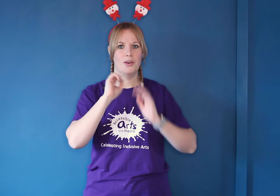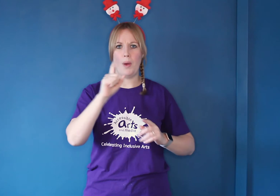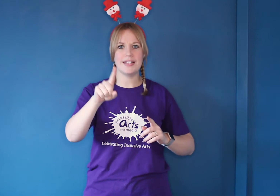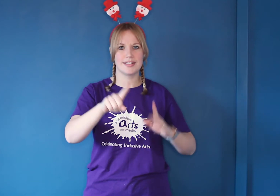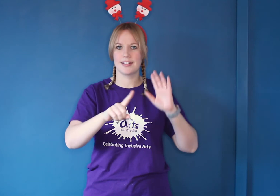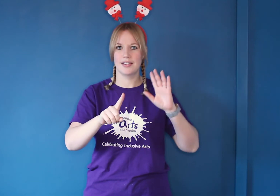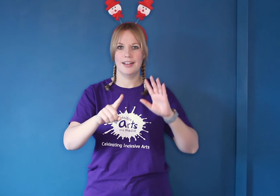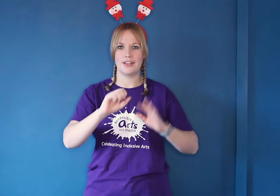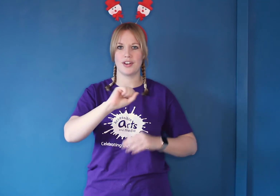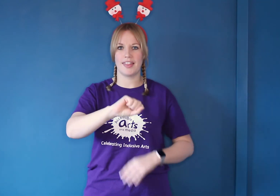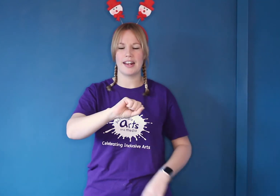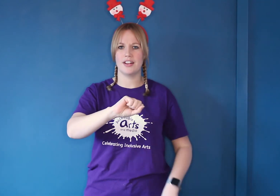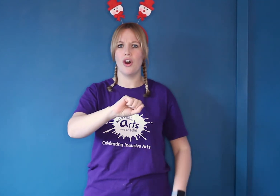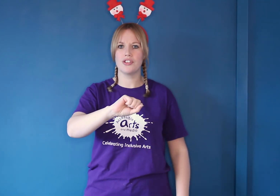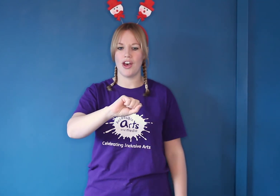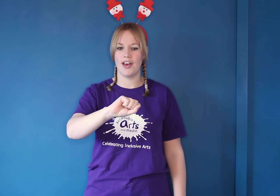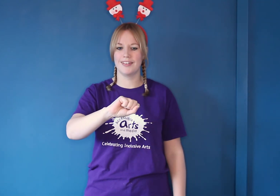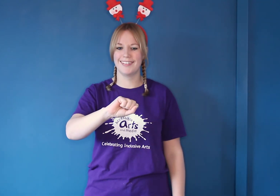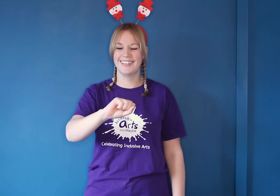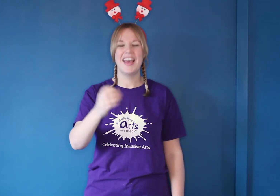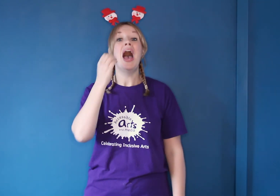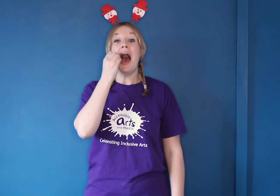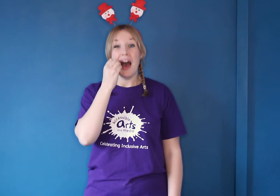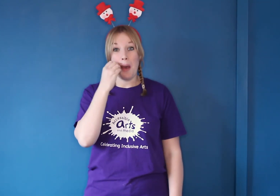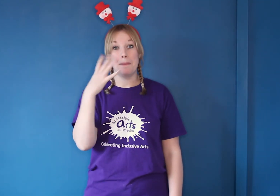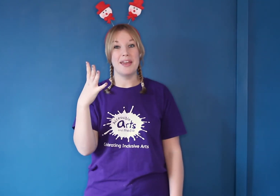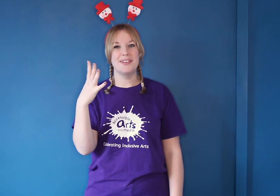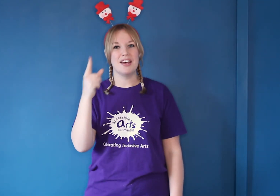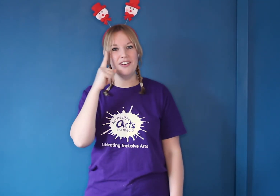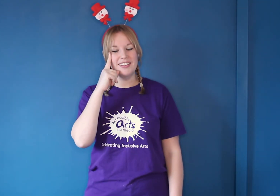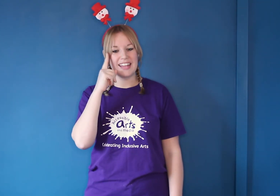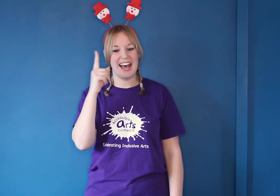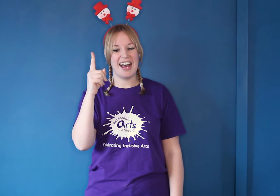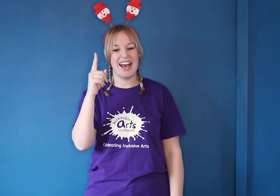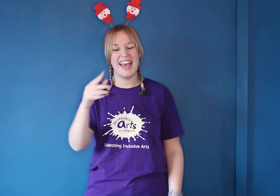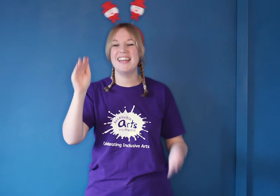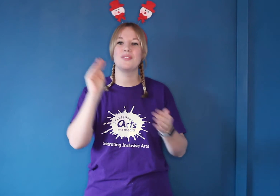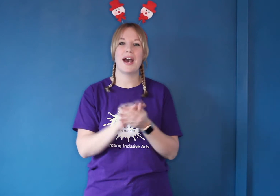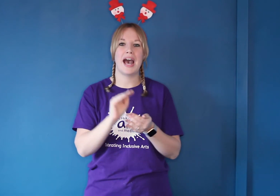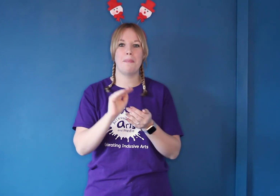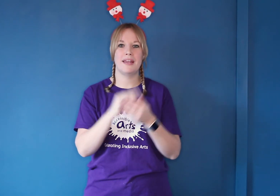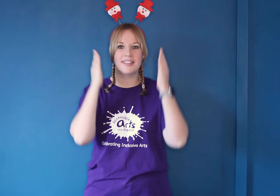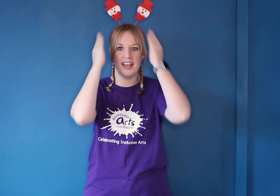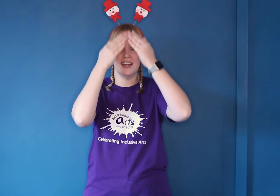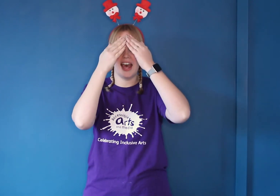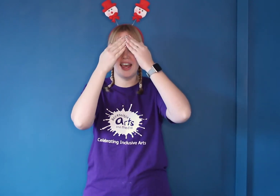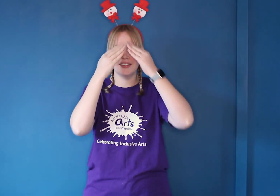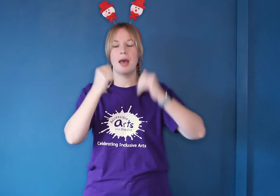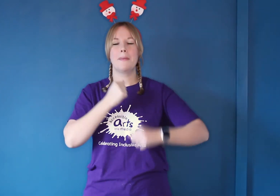Wait! Let’s try that line, your turn. A beautiful sight, we’re happy tonight.